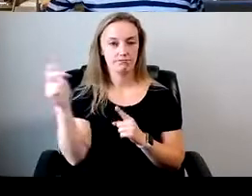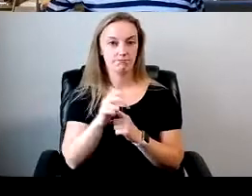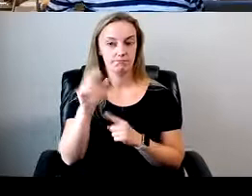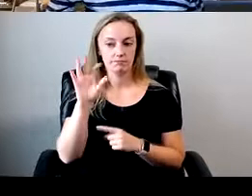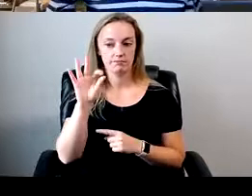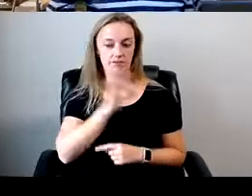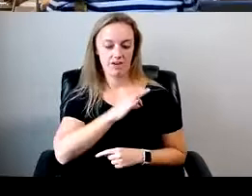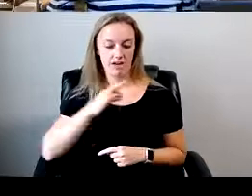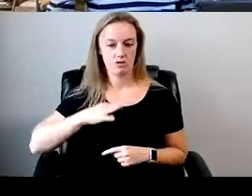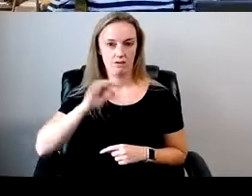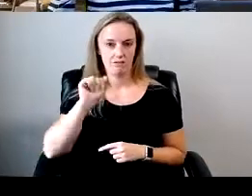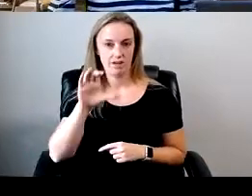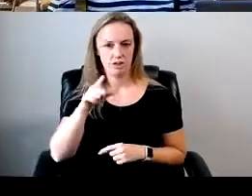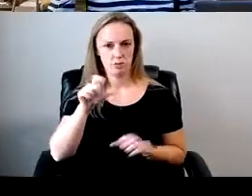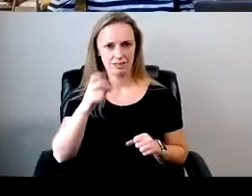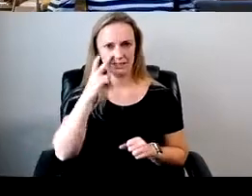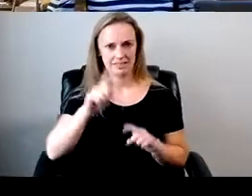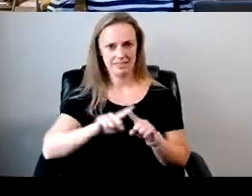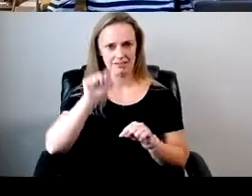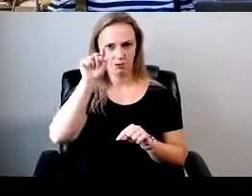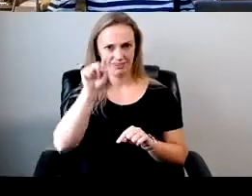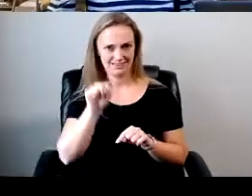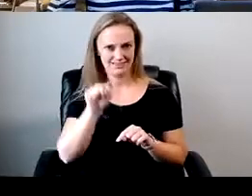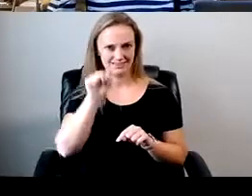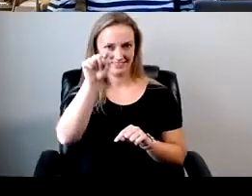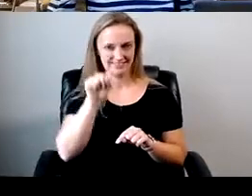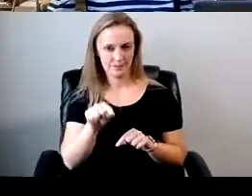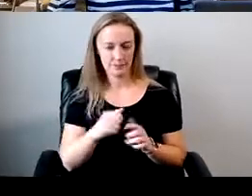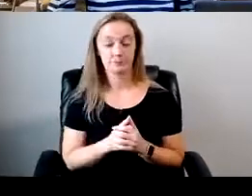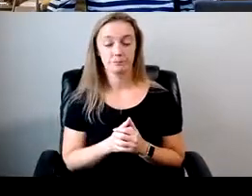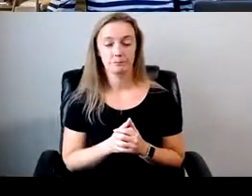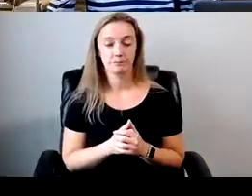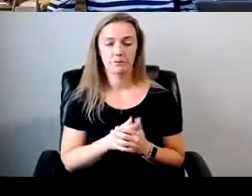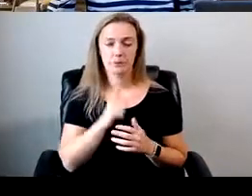So you can see the difference between the two. Really problematic when you rely